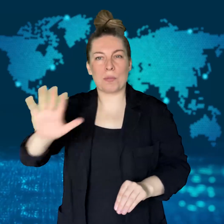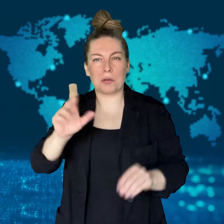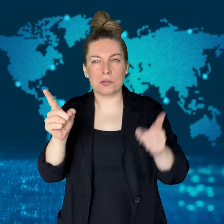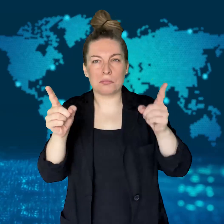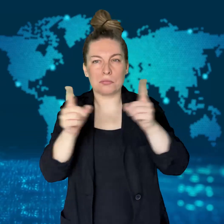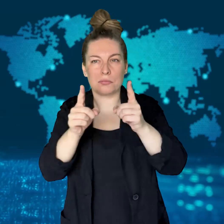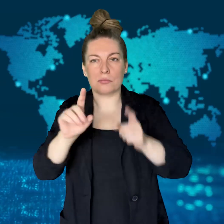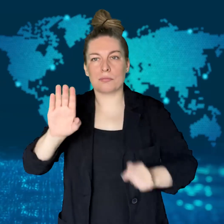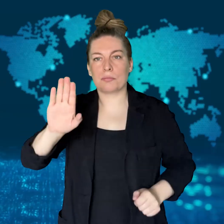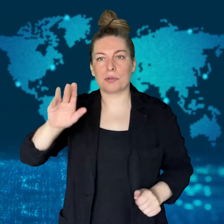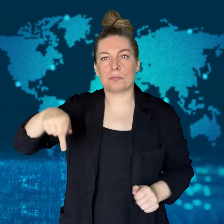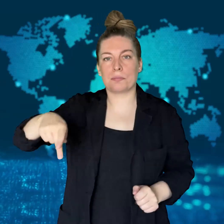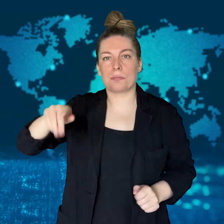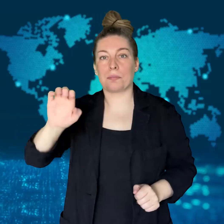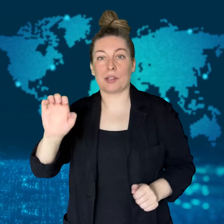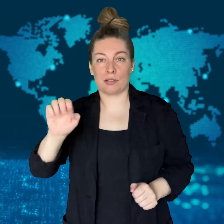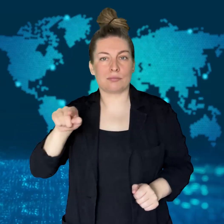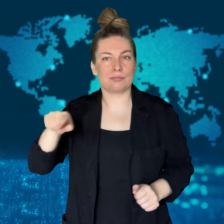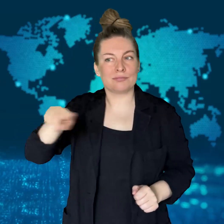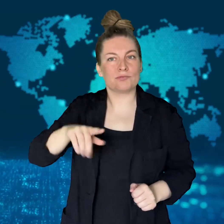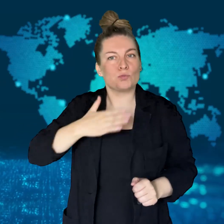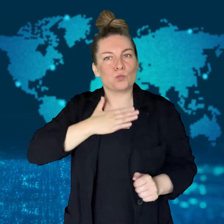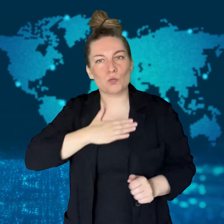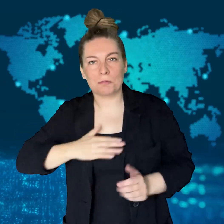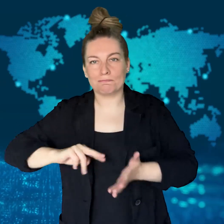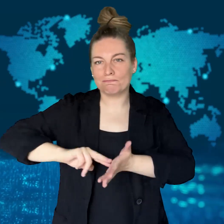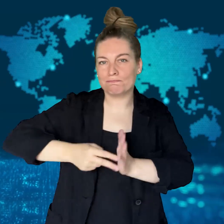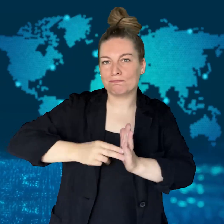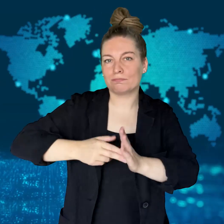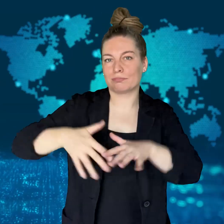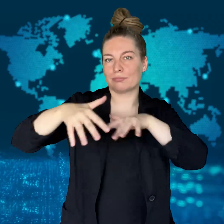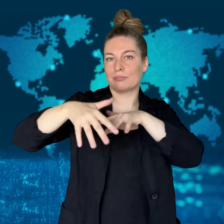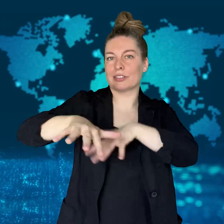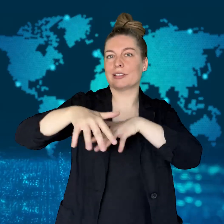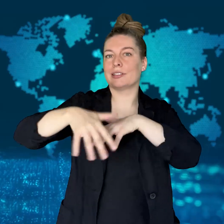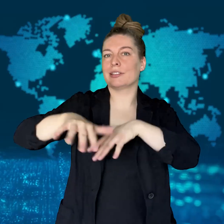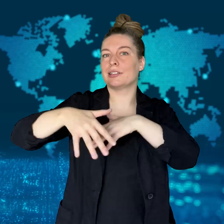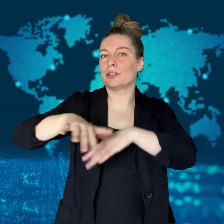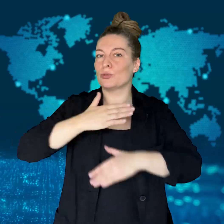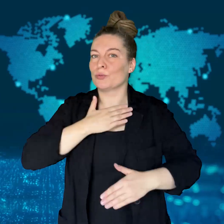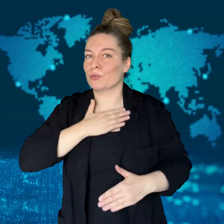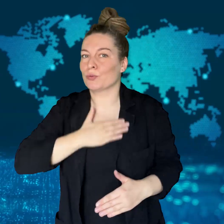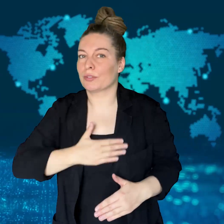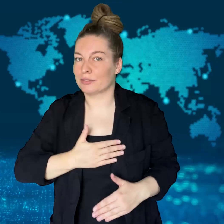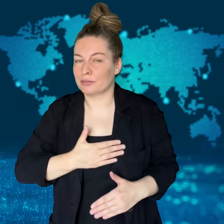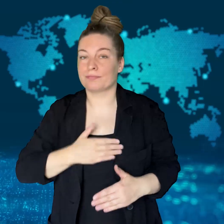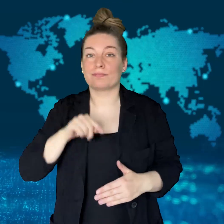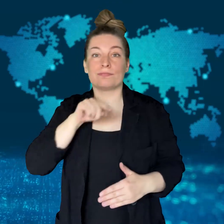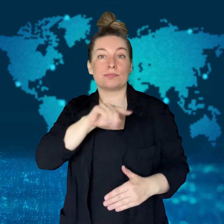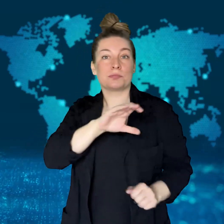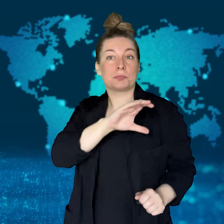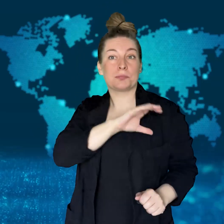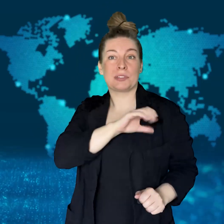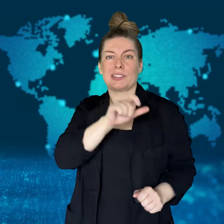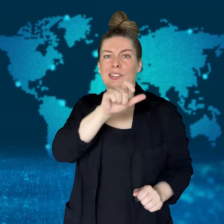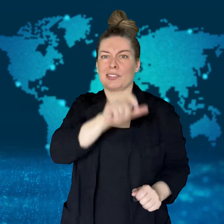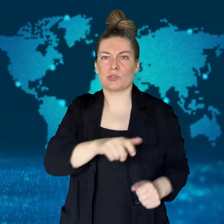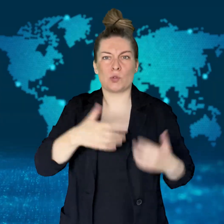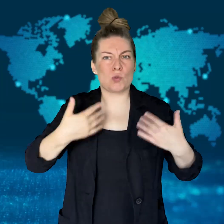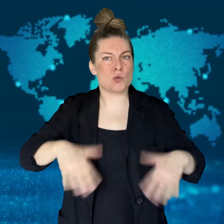the Citizens' Movement Pax Europa (BPE).